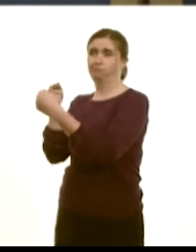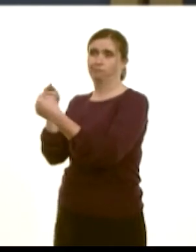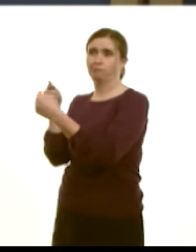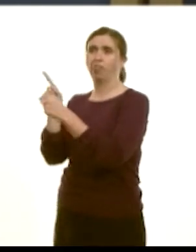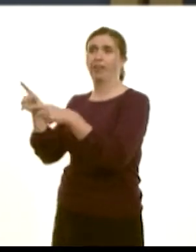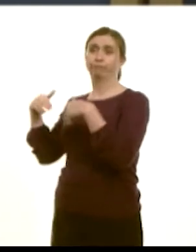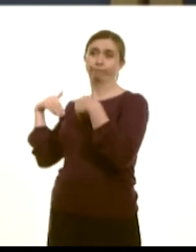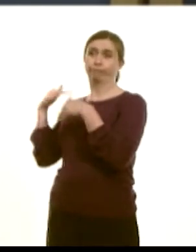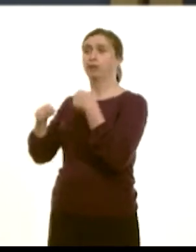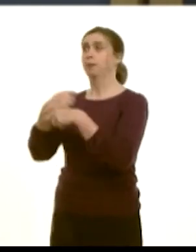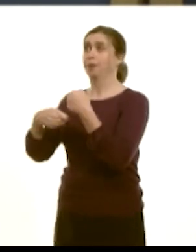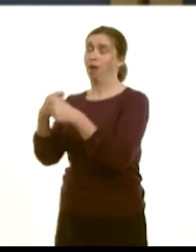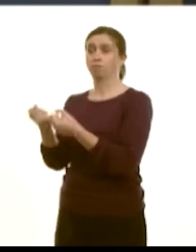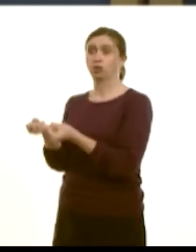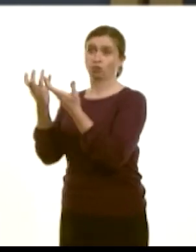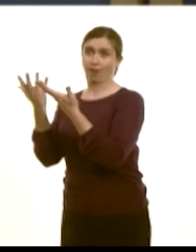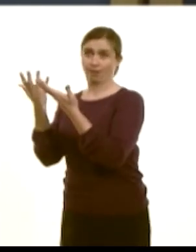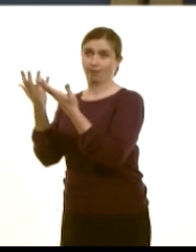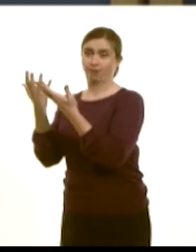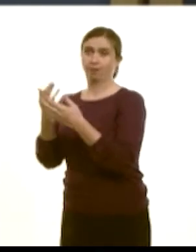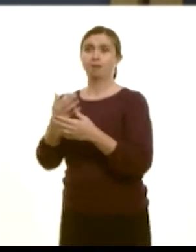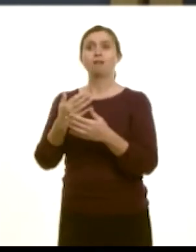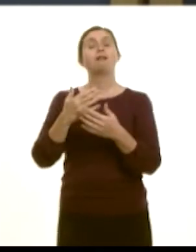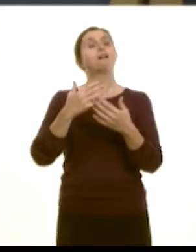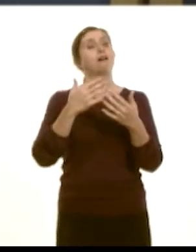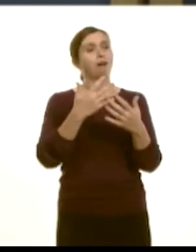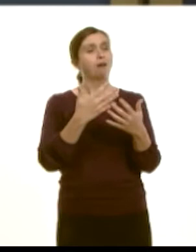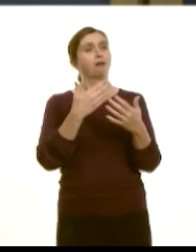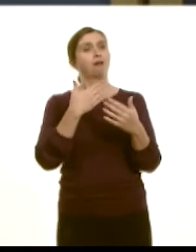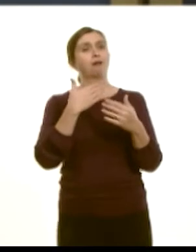May I pay tribute to you and to your Government Ministers for the way in which they opened